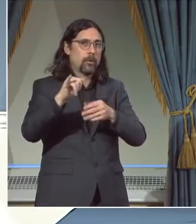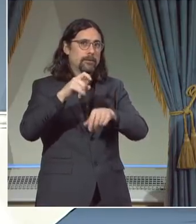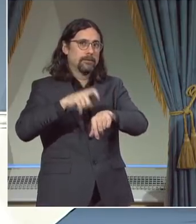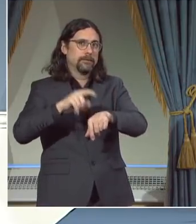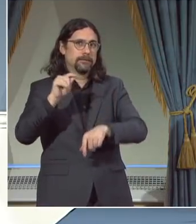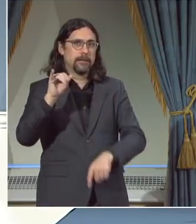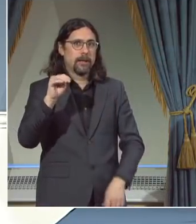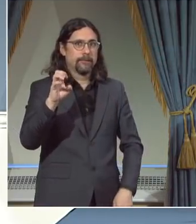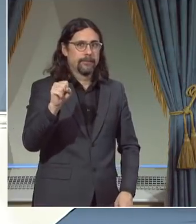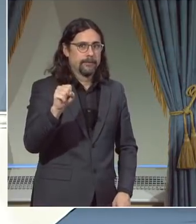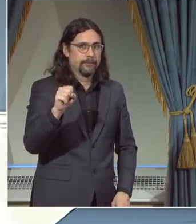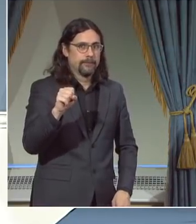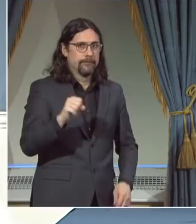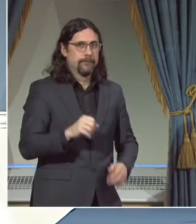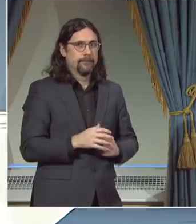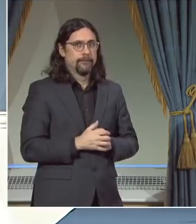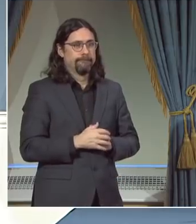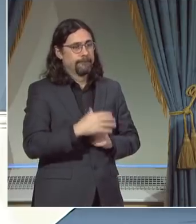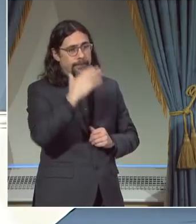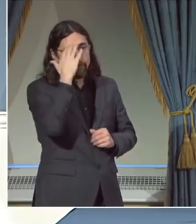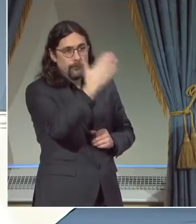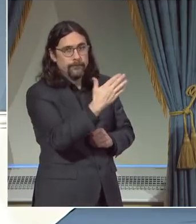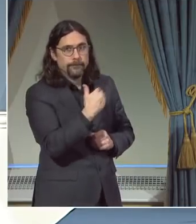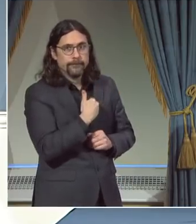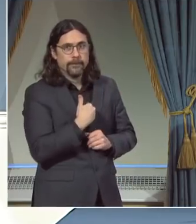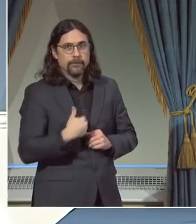>GO> OD, HOW ARE YOU?